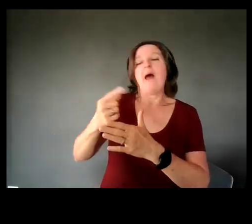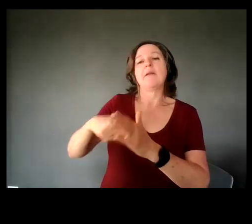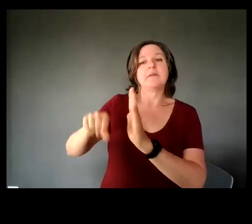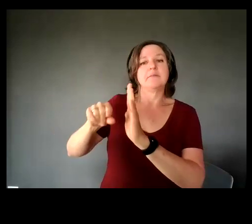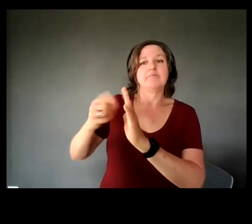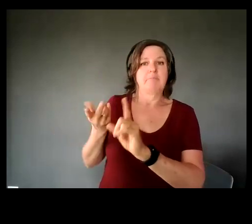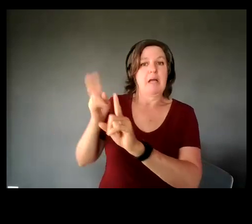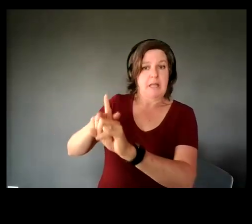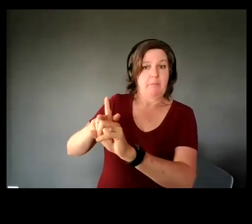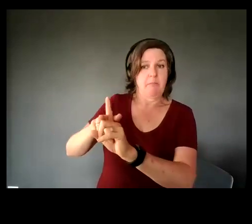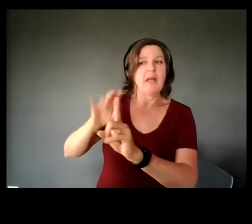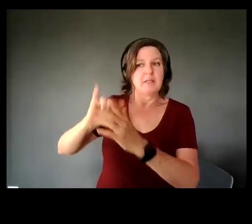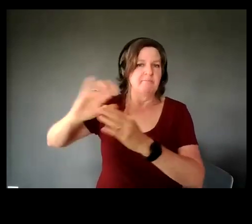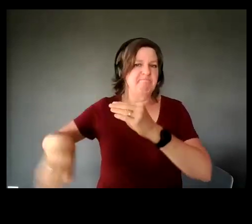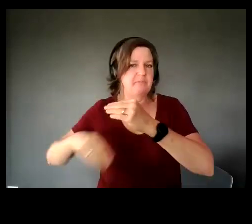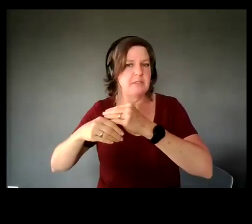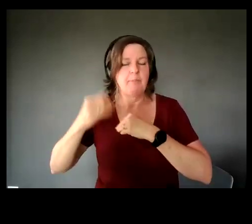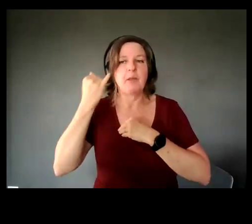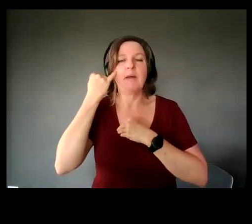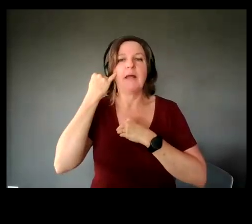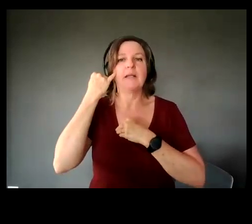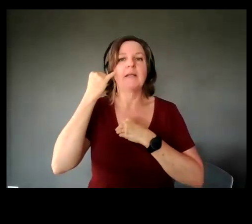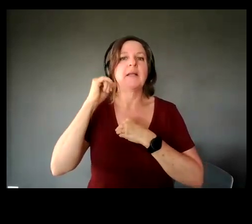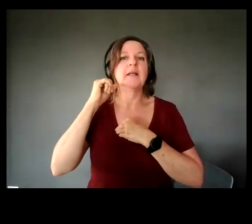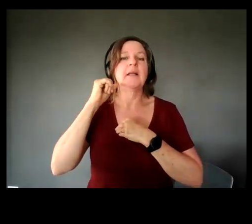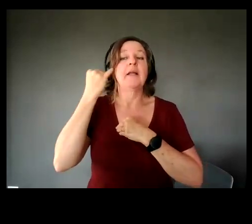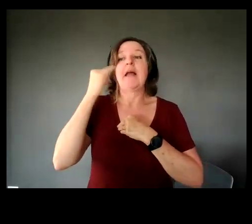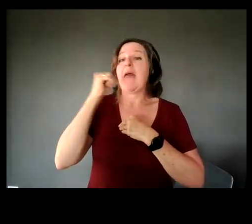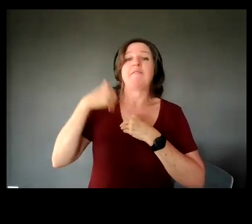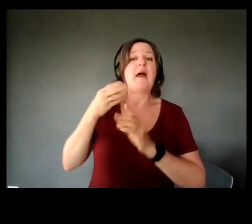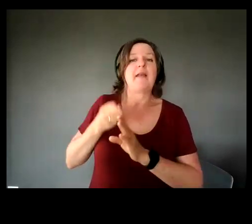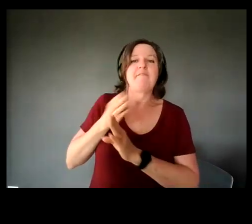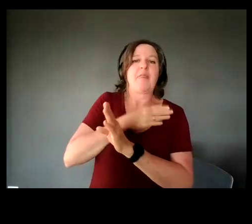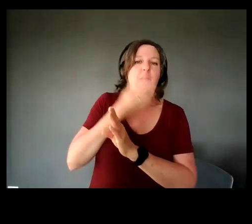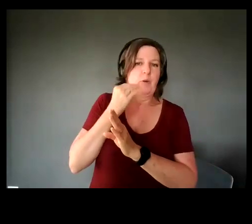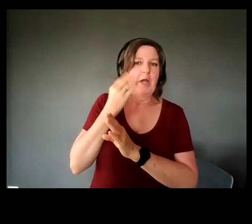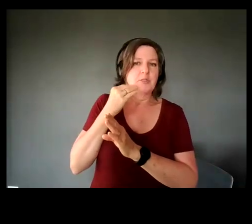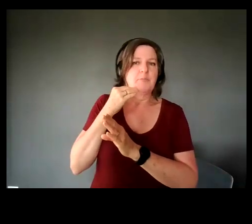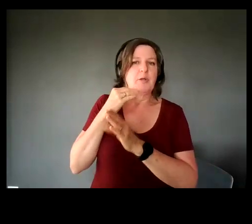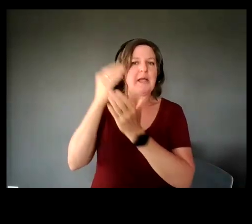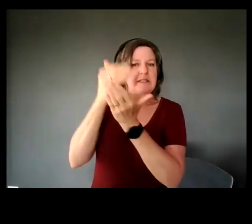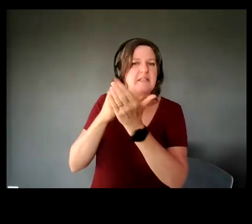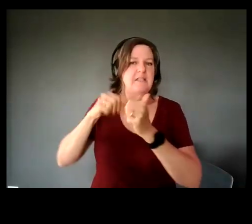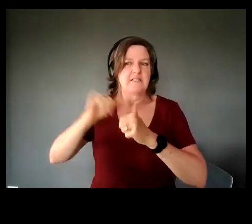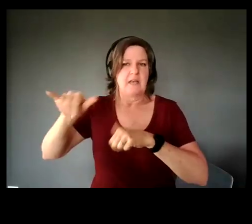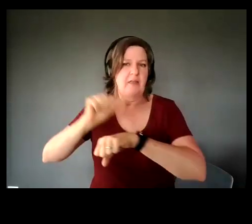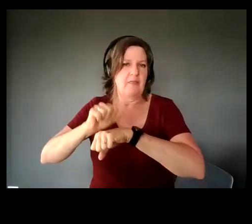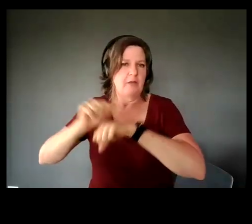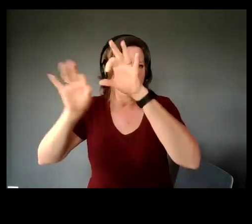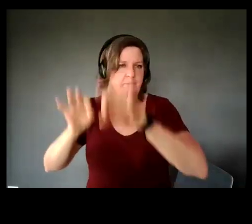if they didn't have the prior experience which was mentioned in the job description.